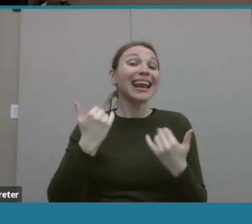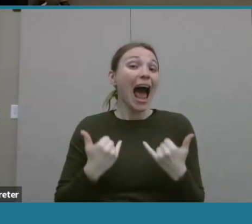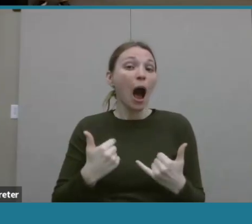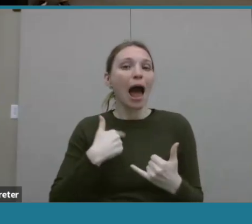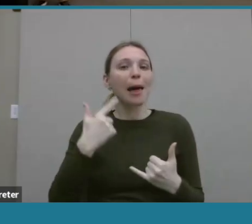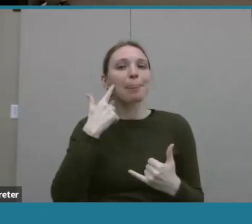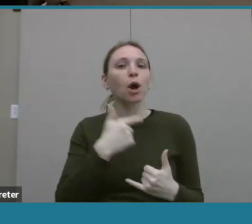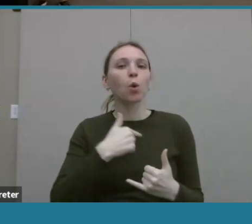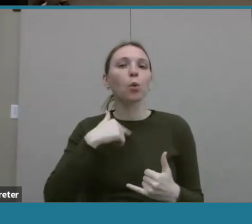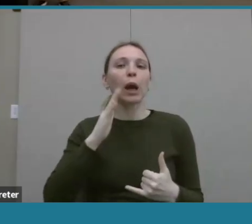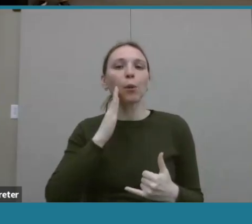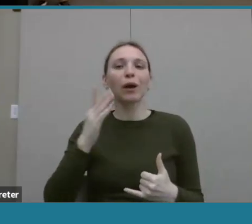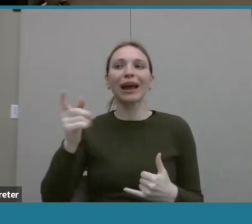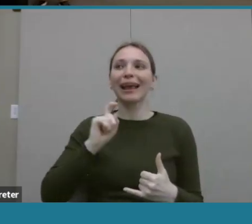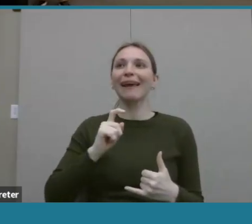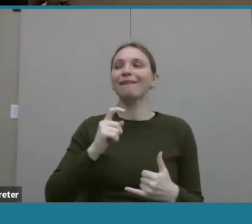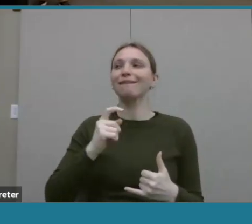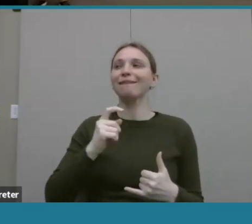ourselves 6 to 8 months for a sign.